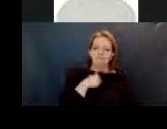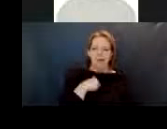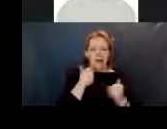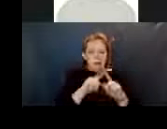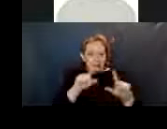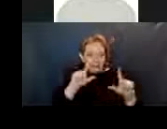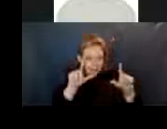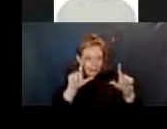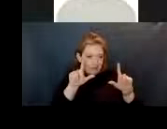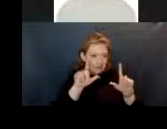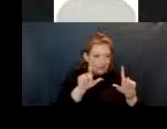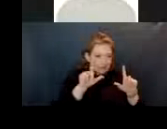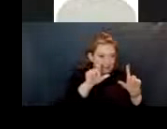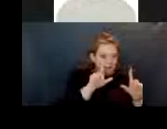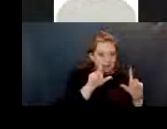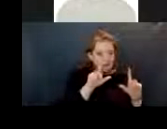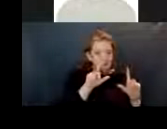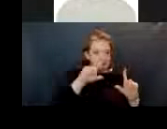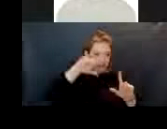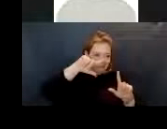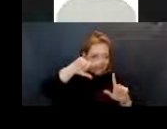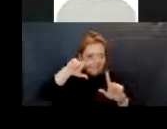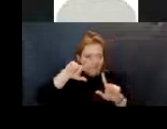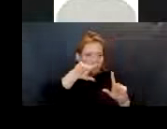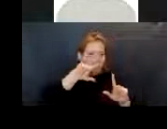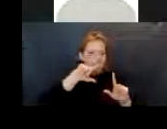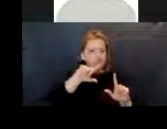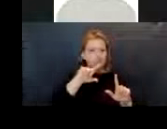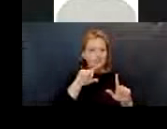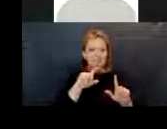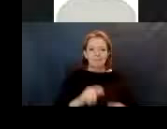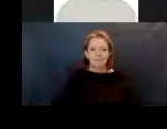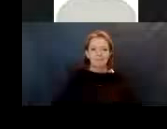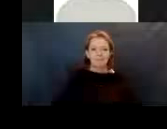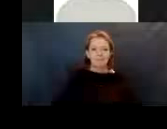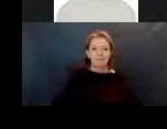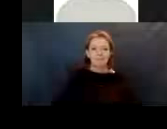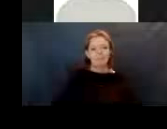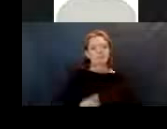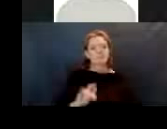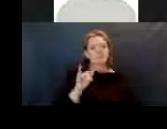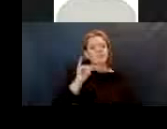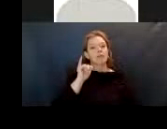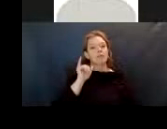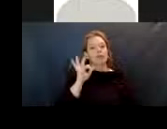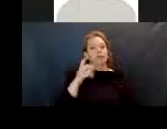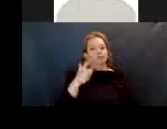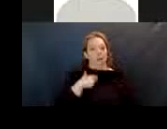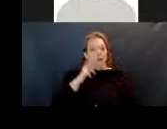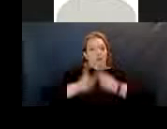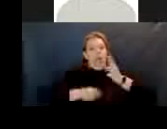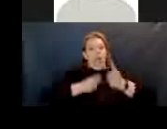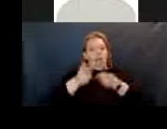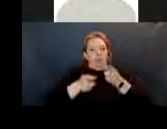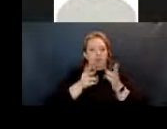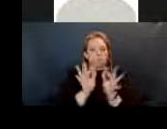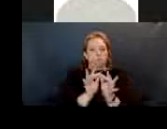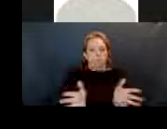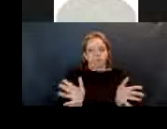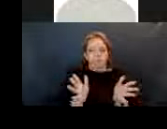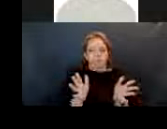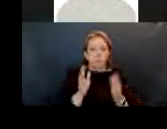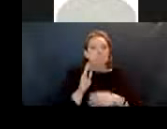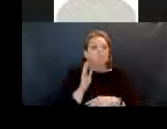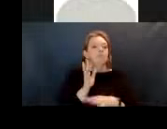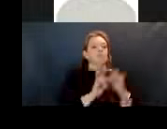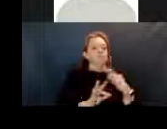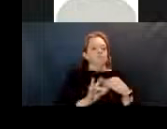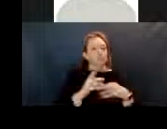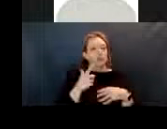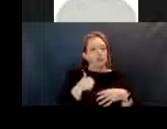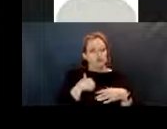I found that, you know, not being in a rush, and taking my time, tends to yield a better